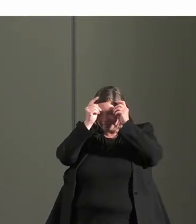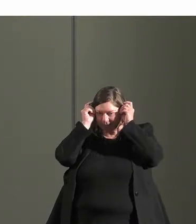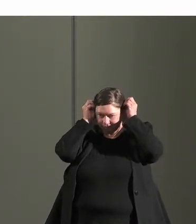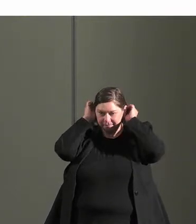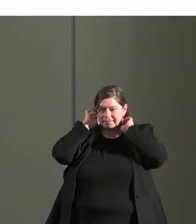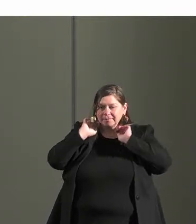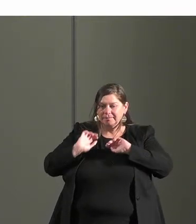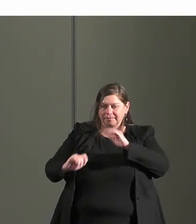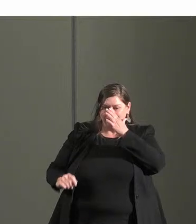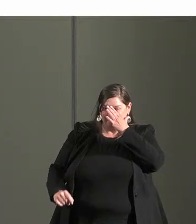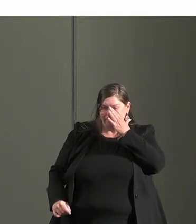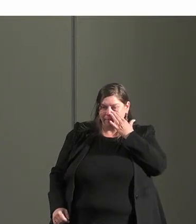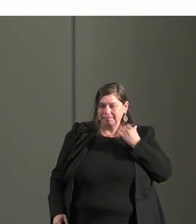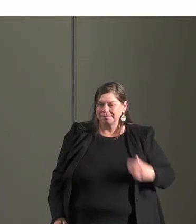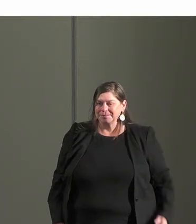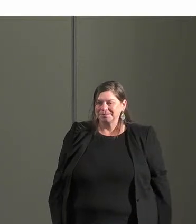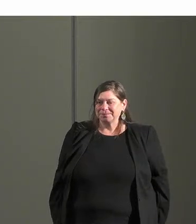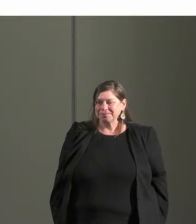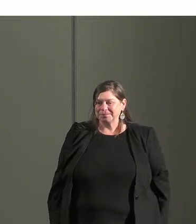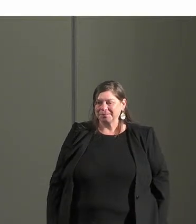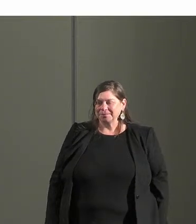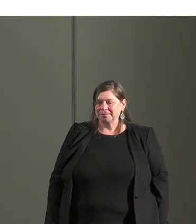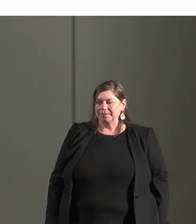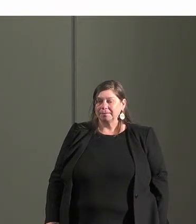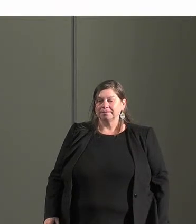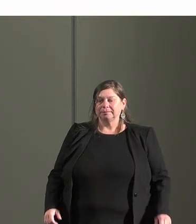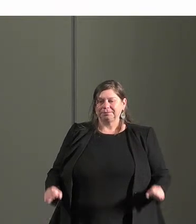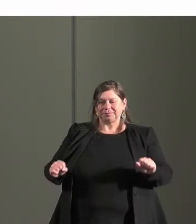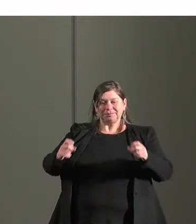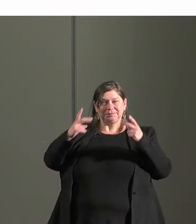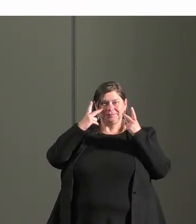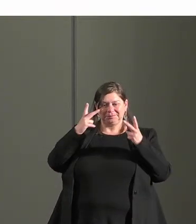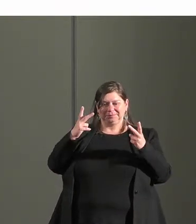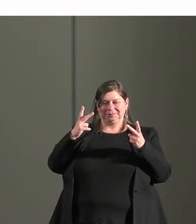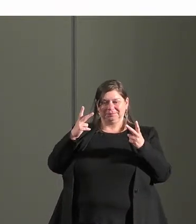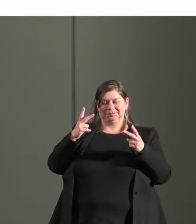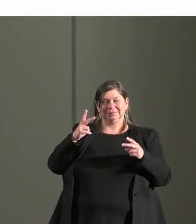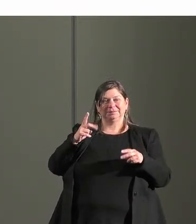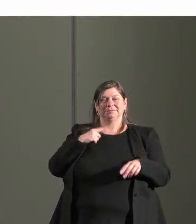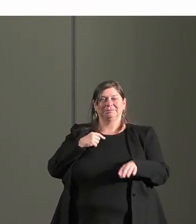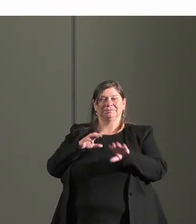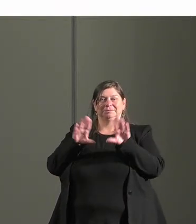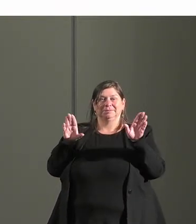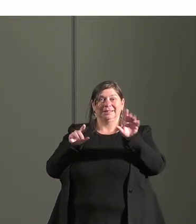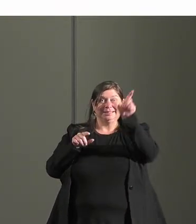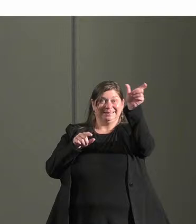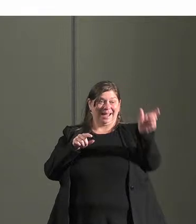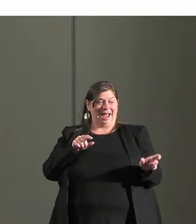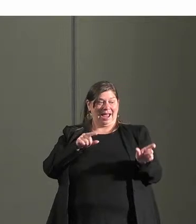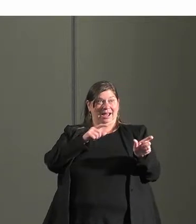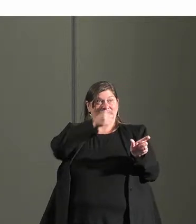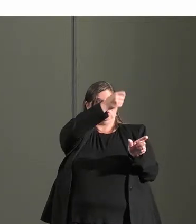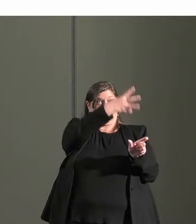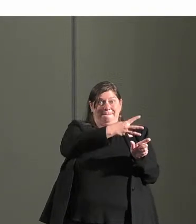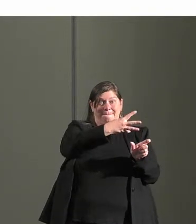I will play a quick demo how it looks like.